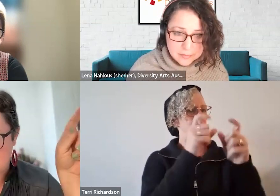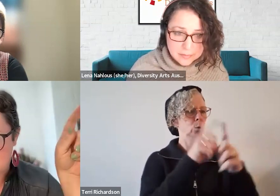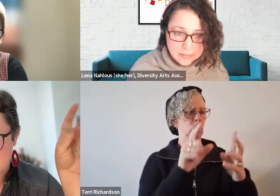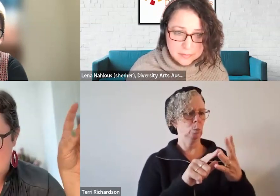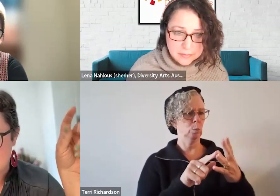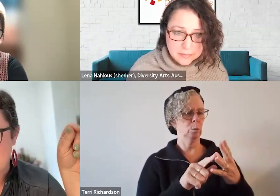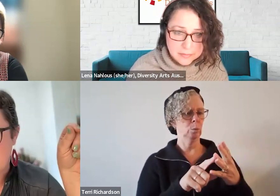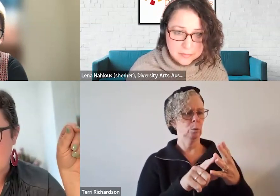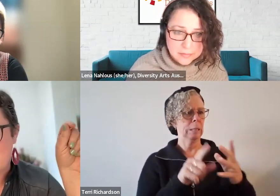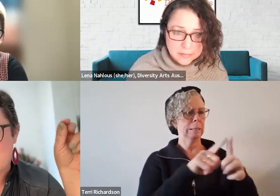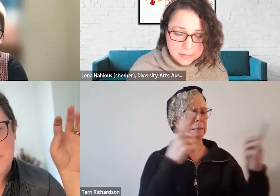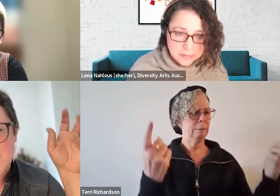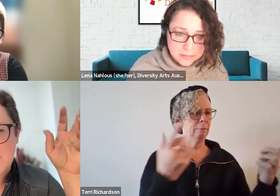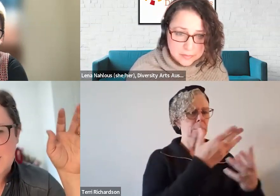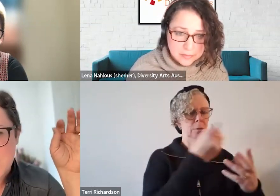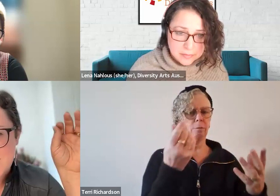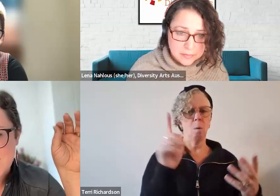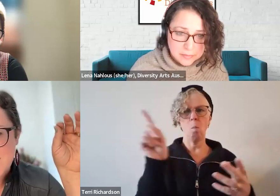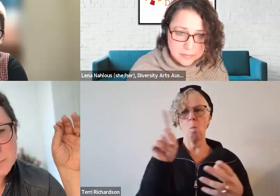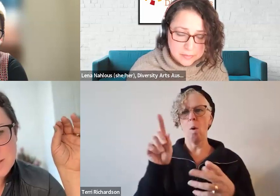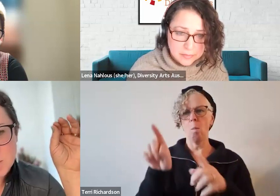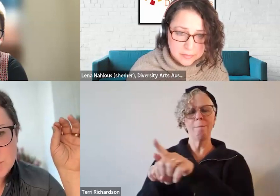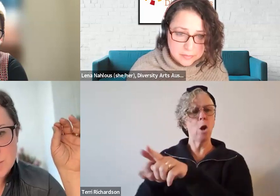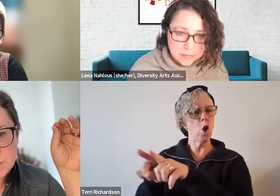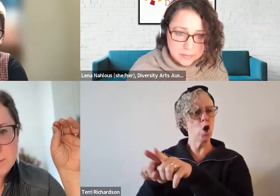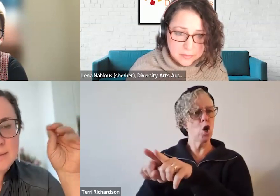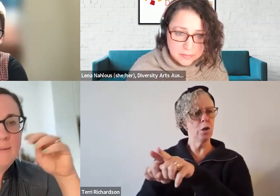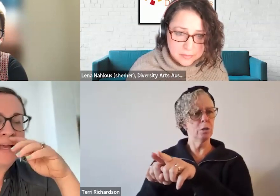and what we've kind of learnt that we should do,